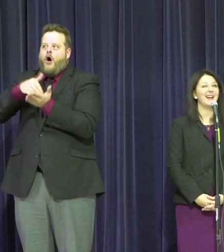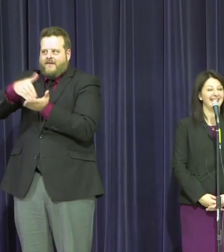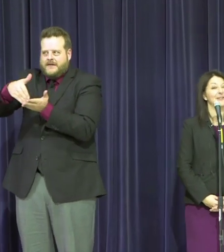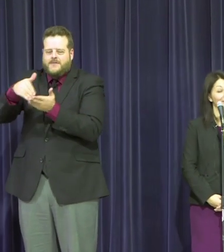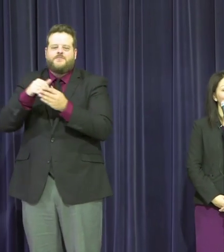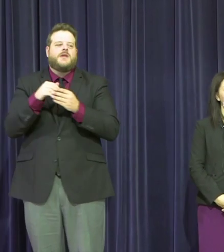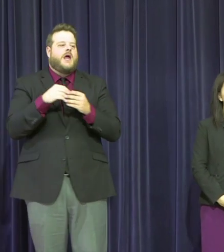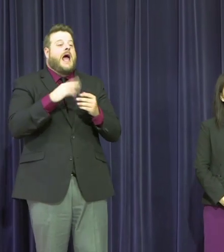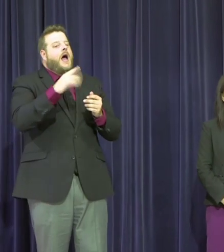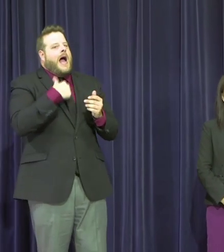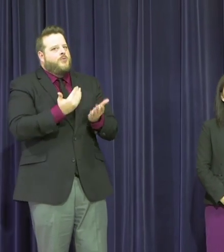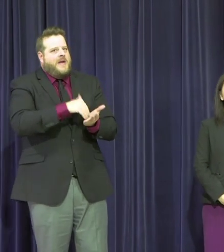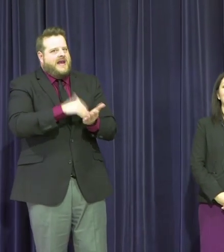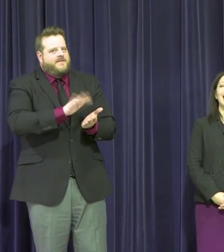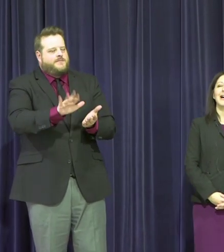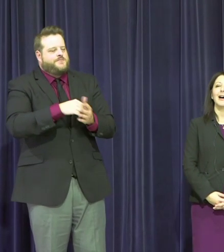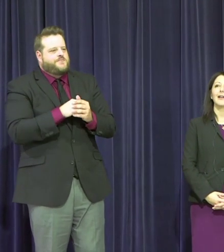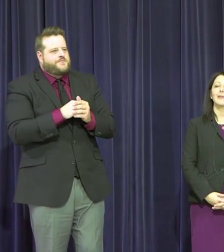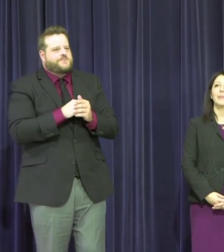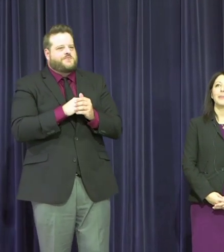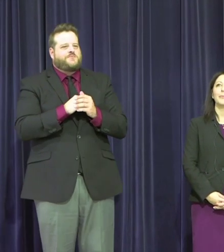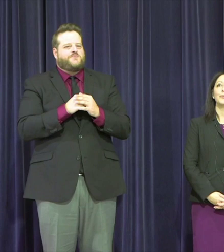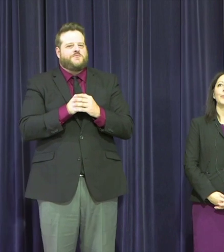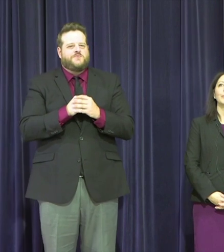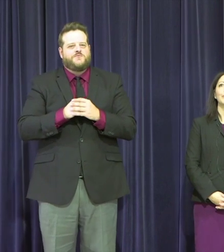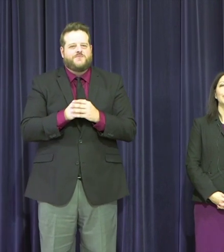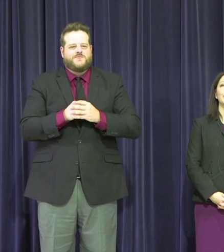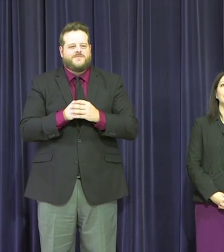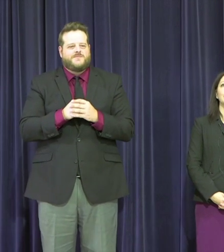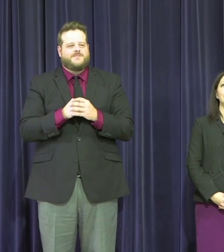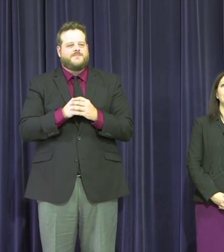I'm repetitive.